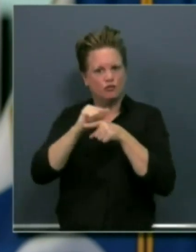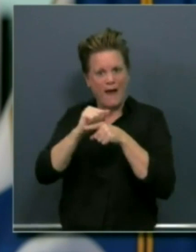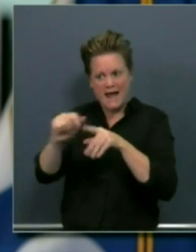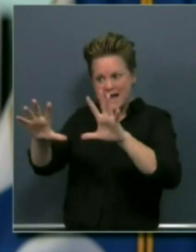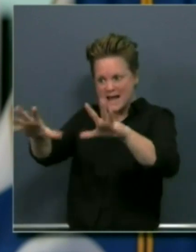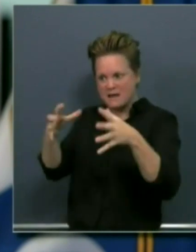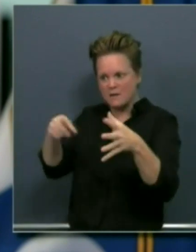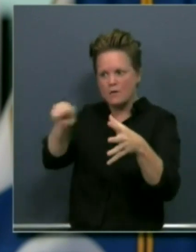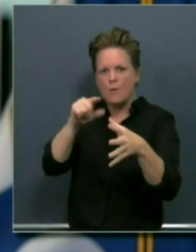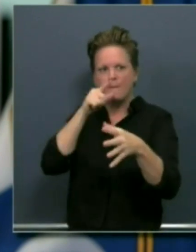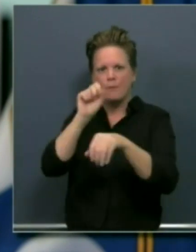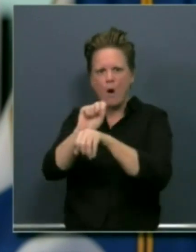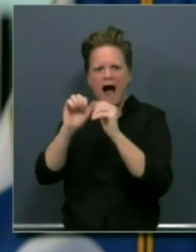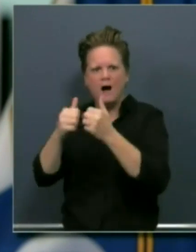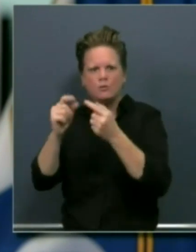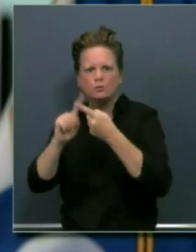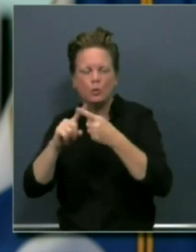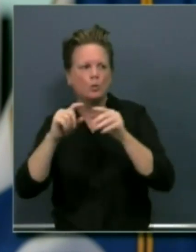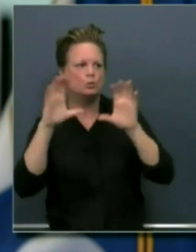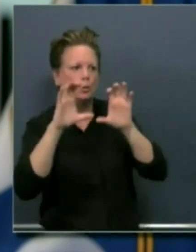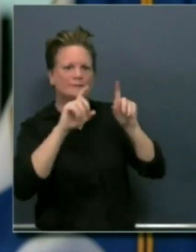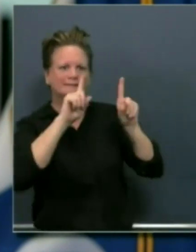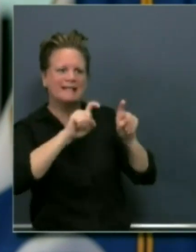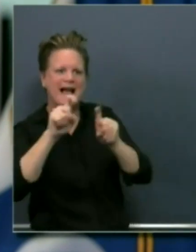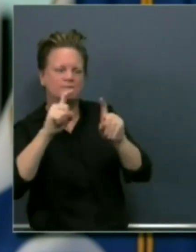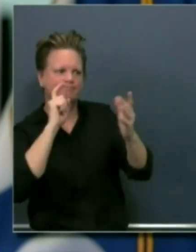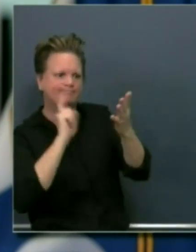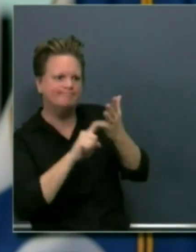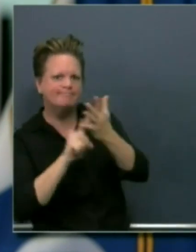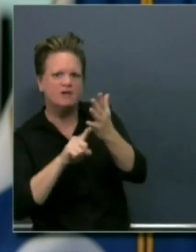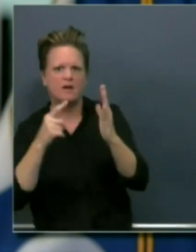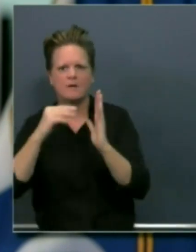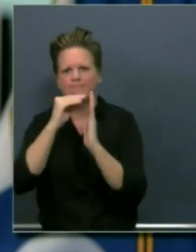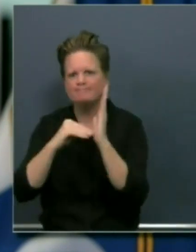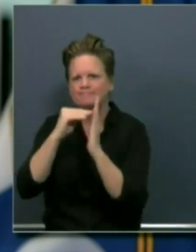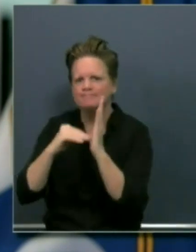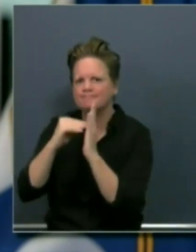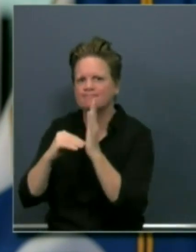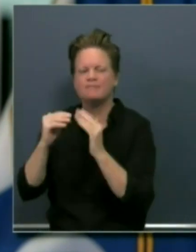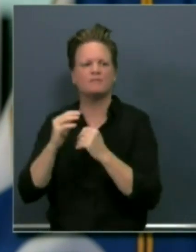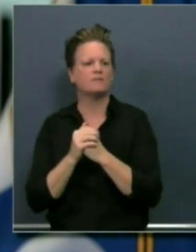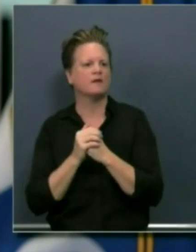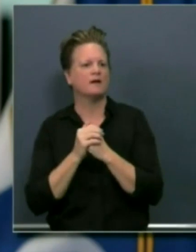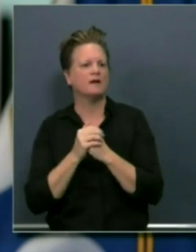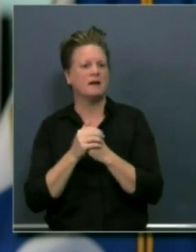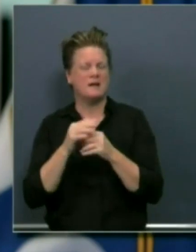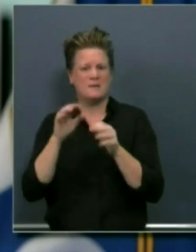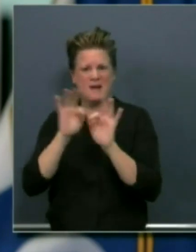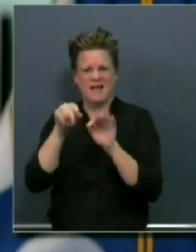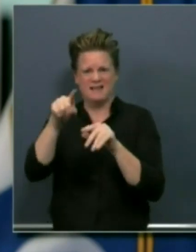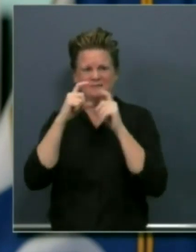YOU SEE A LAY AND HOW WE HAVE THAT FIRST COHORT OF 500 THAT ARE BEING TRAINED ALMOST ALL